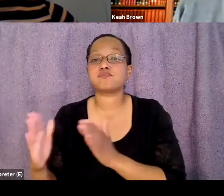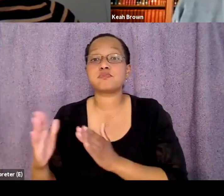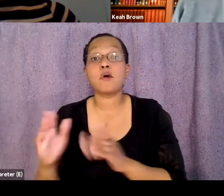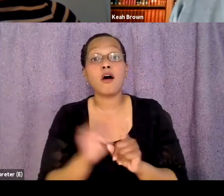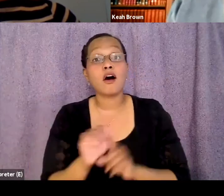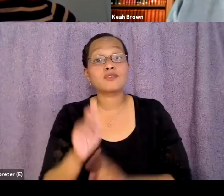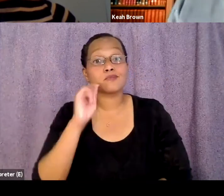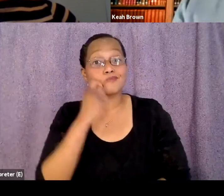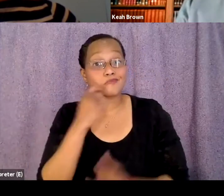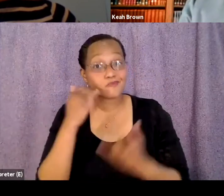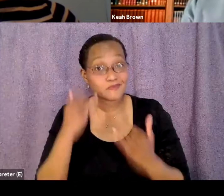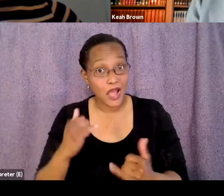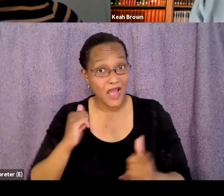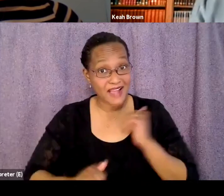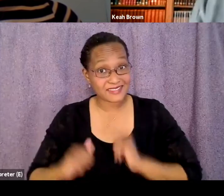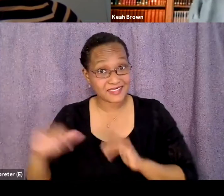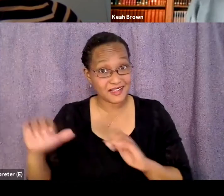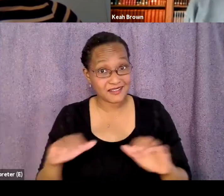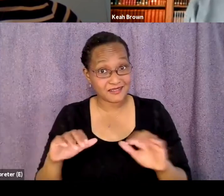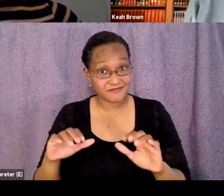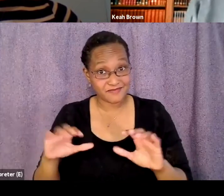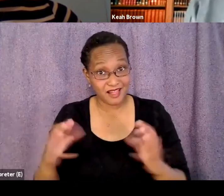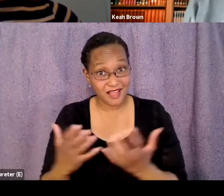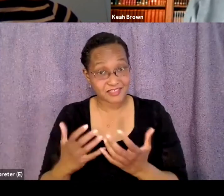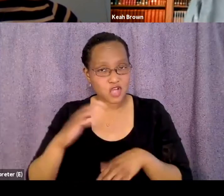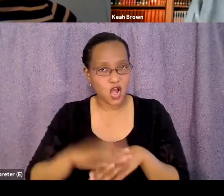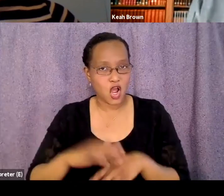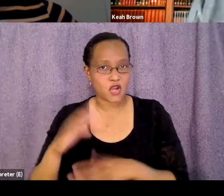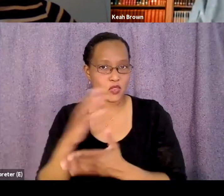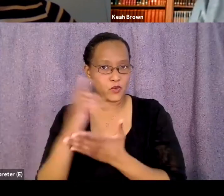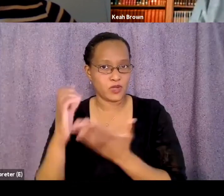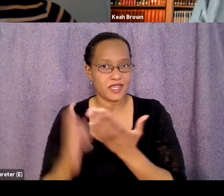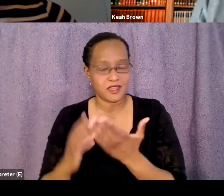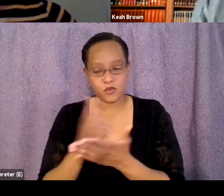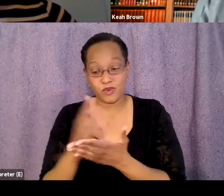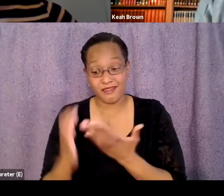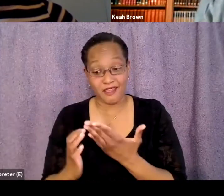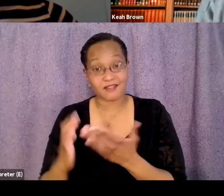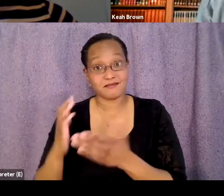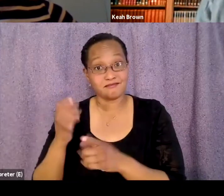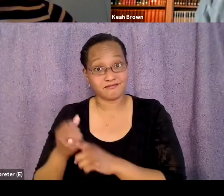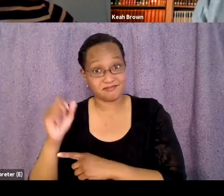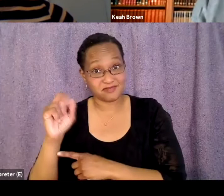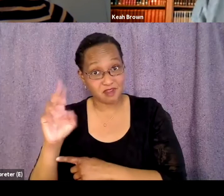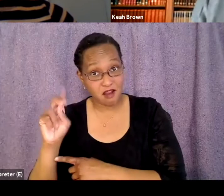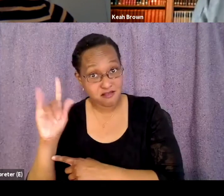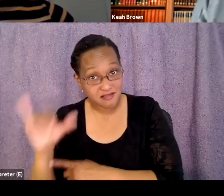Keah Brown: So, by the time that I get to my acting classes, on Sunday I've gotten through the things that I'm working on whether that's an anthology.